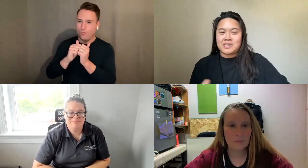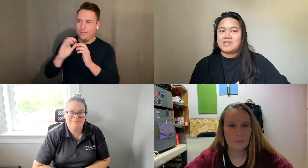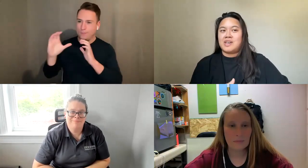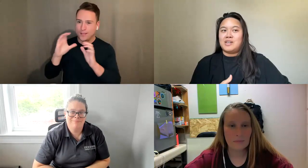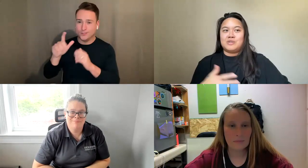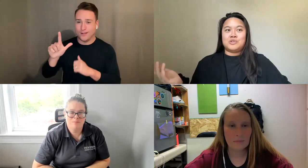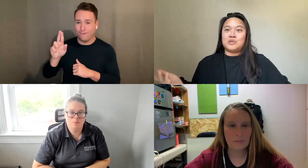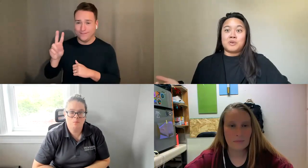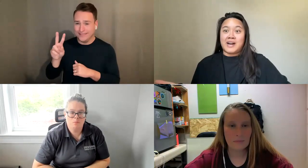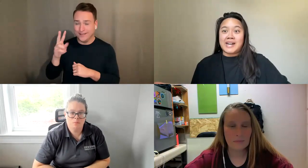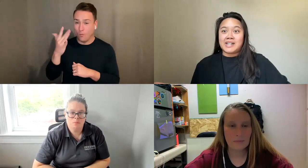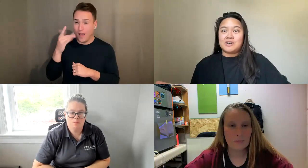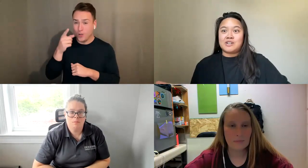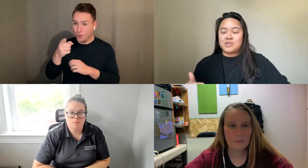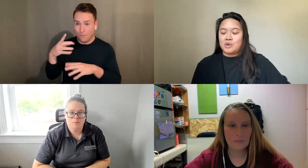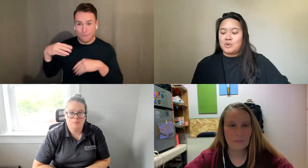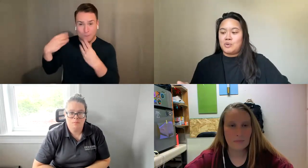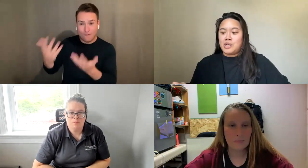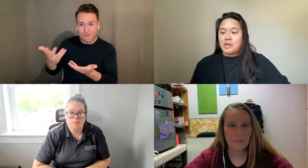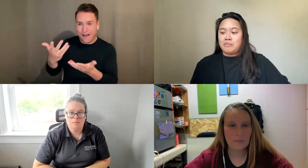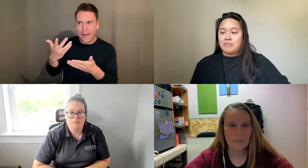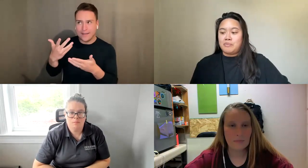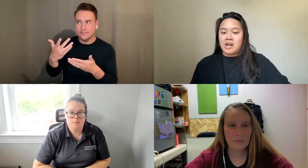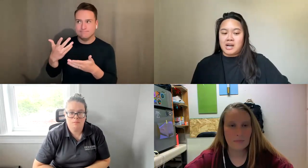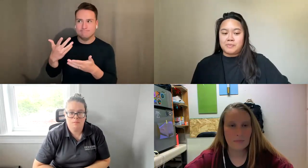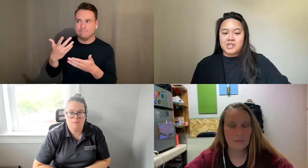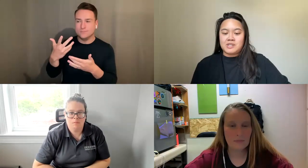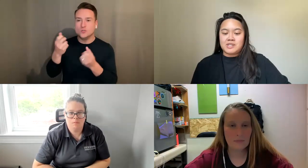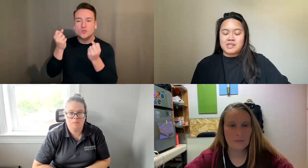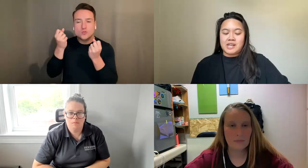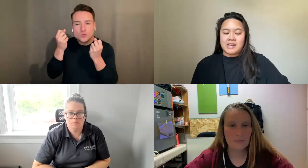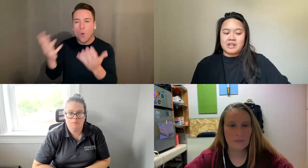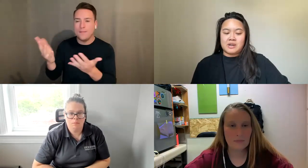because you do provide so many options.